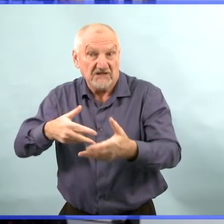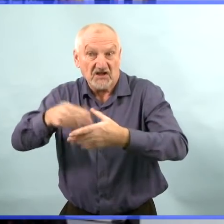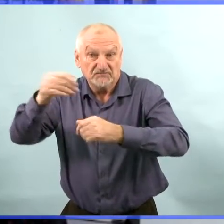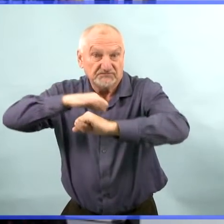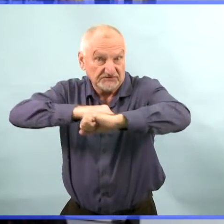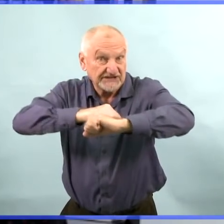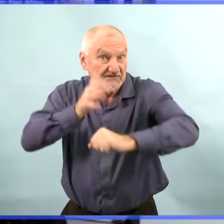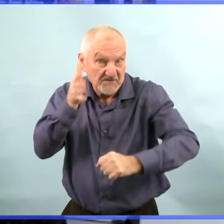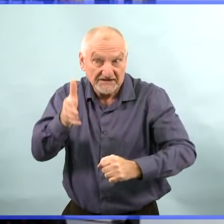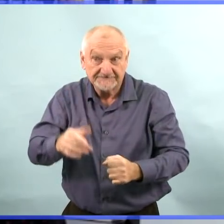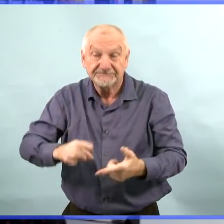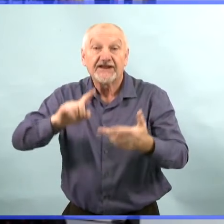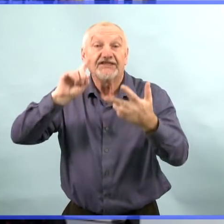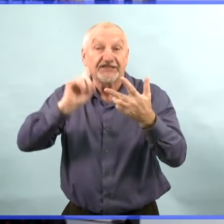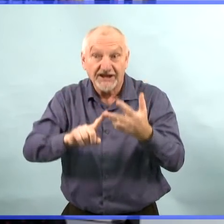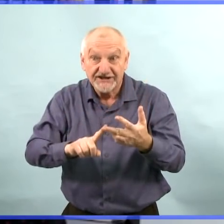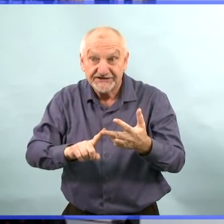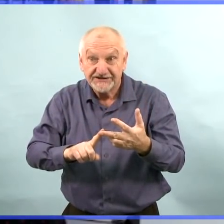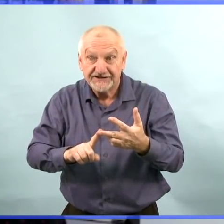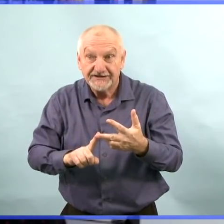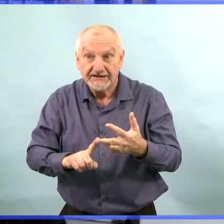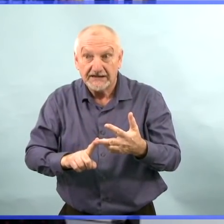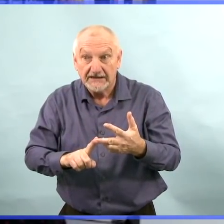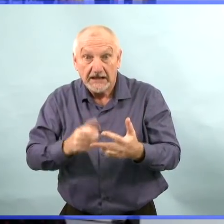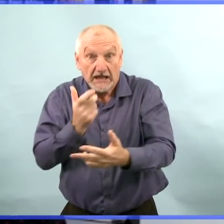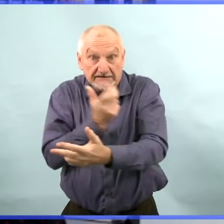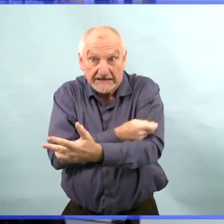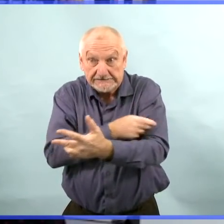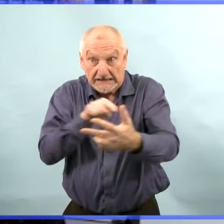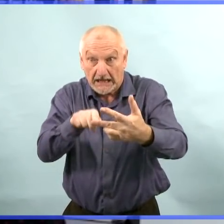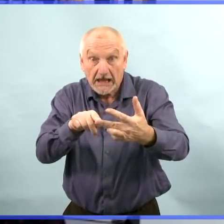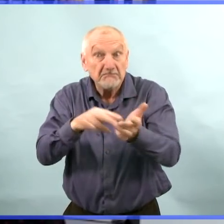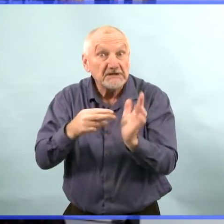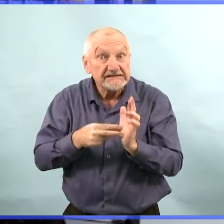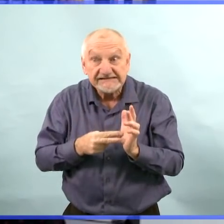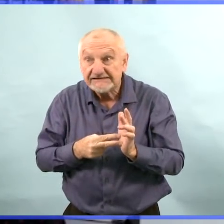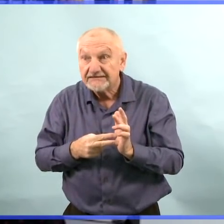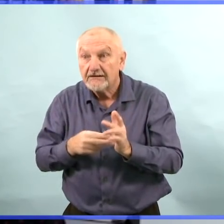vaccine will help move us towards getting back to normal and doing all the things that we love